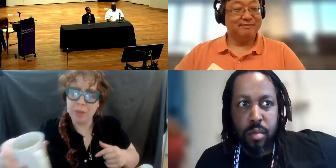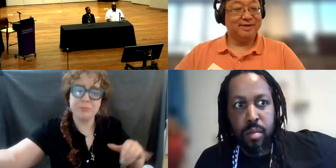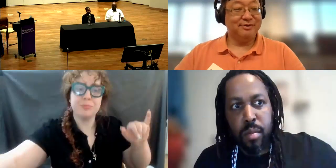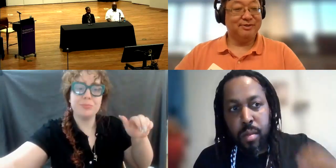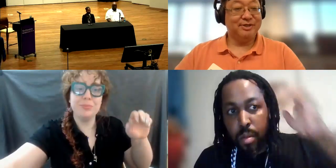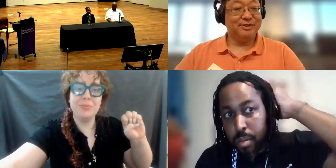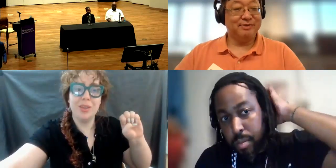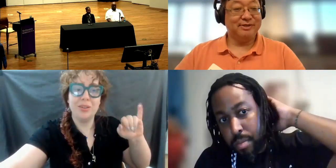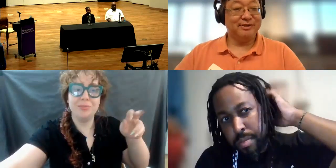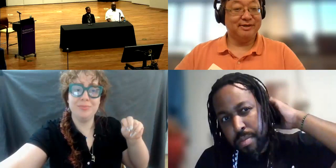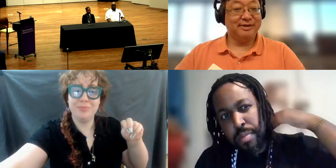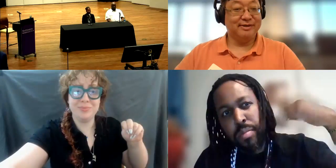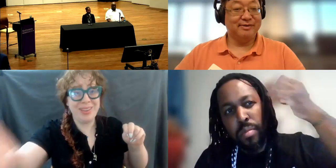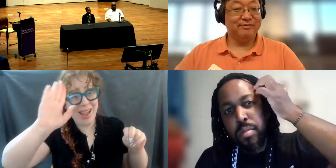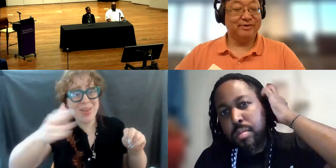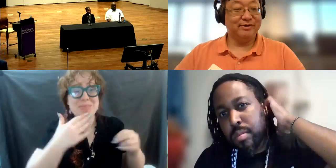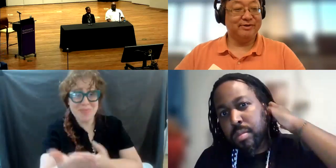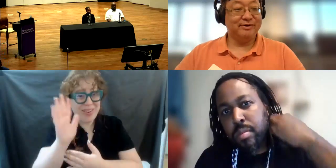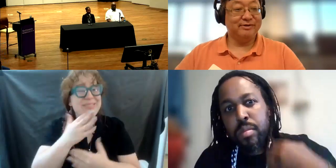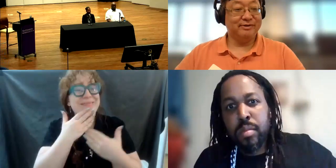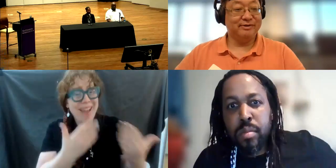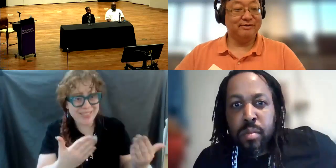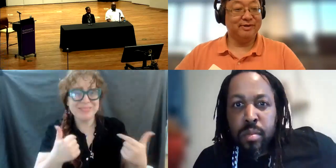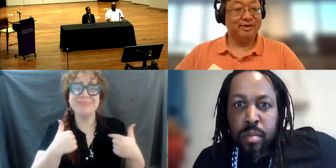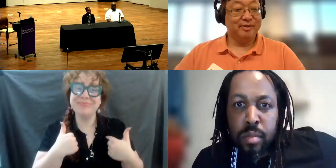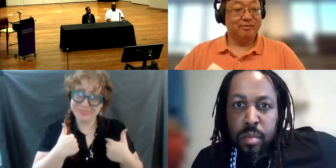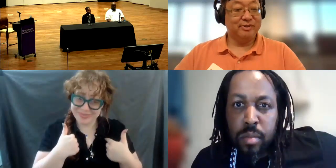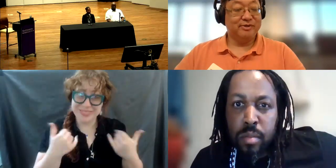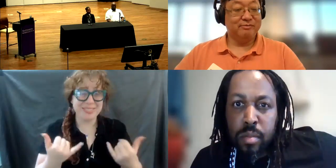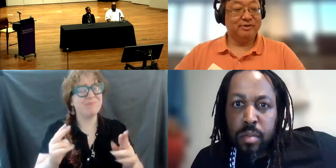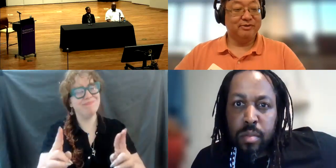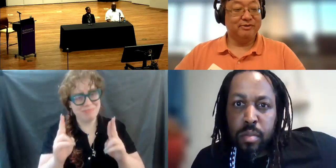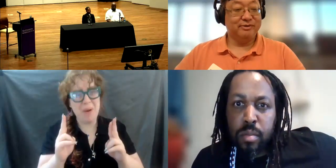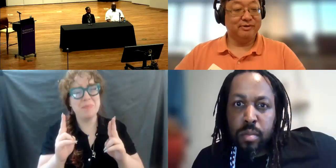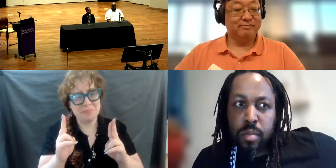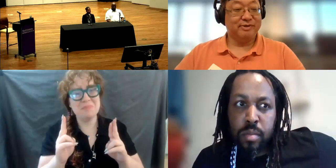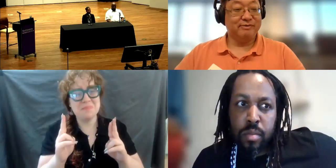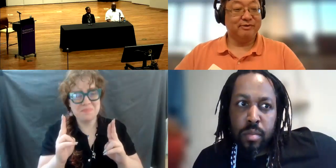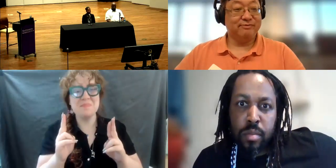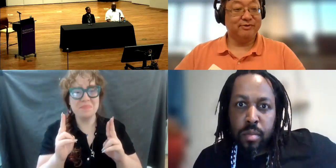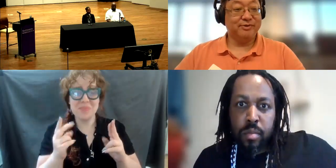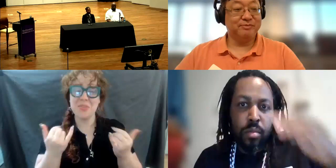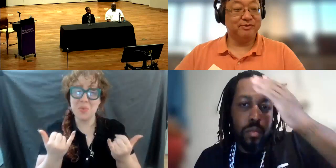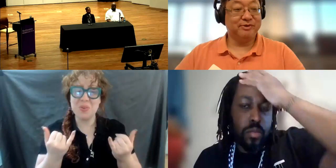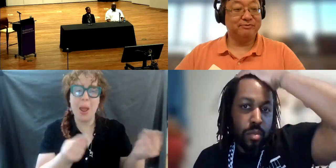My name is Jae Jin Pak, and I am very honored and pleased to be your moderator for this morning's